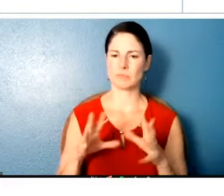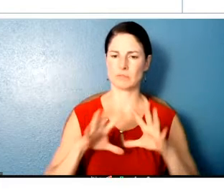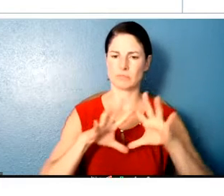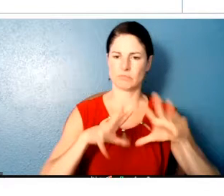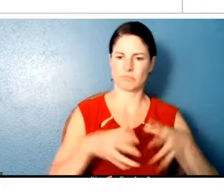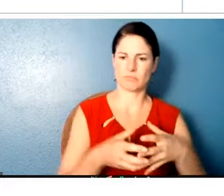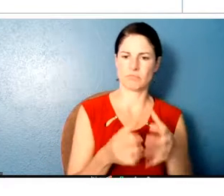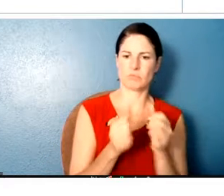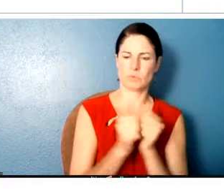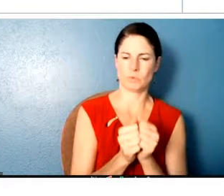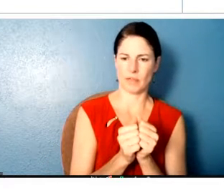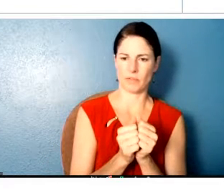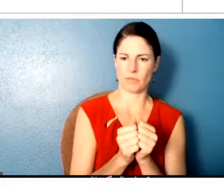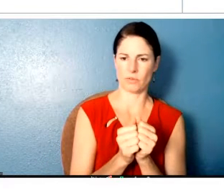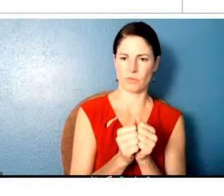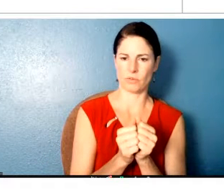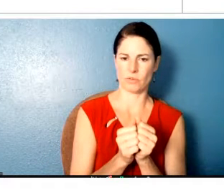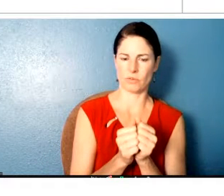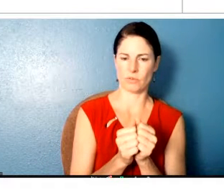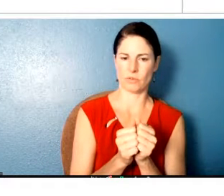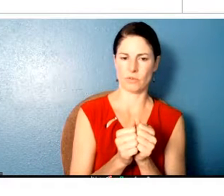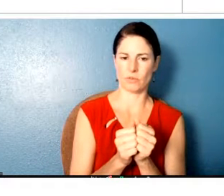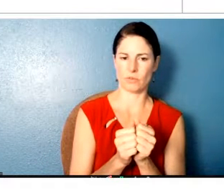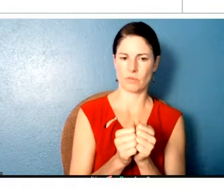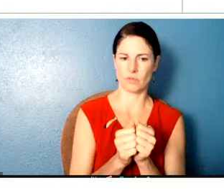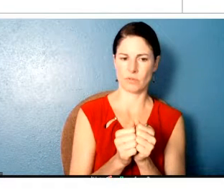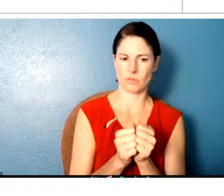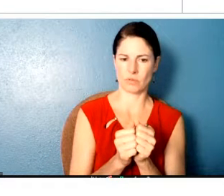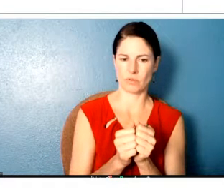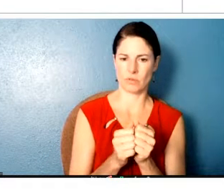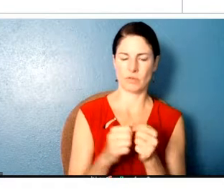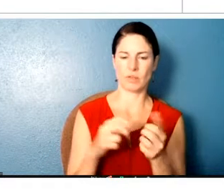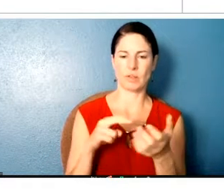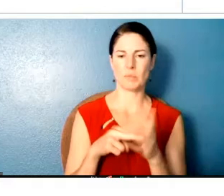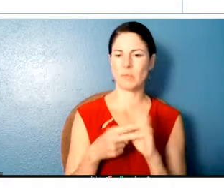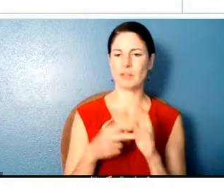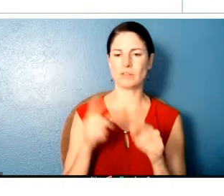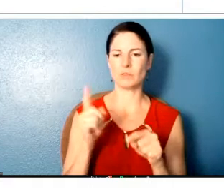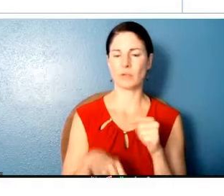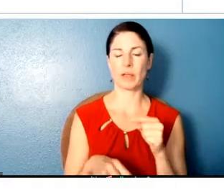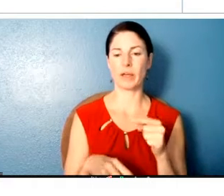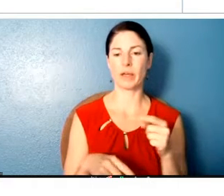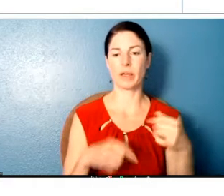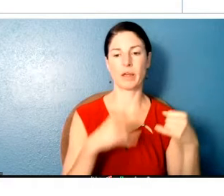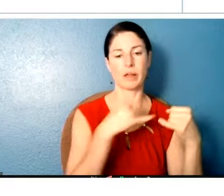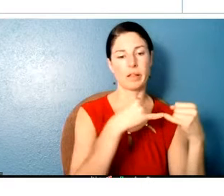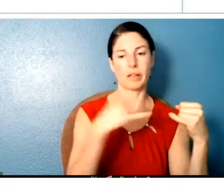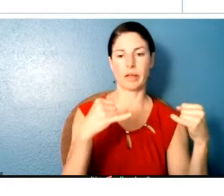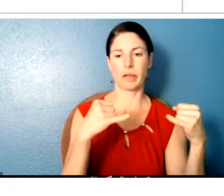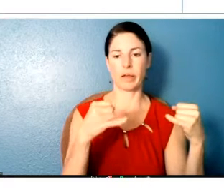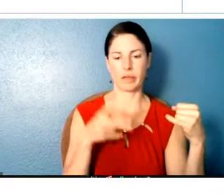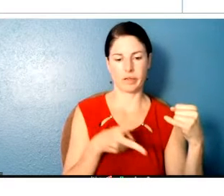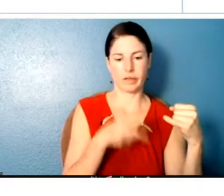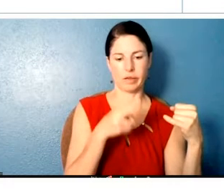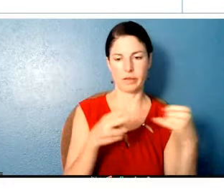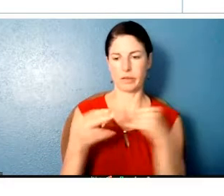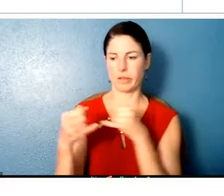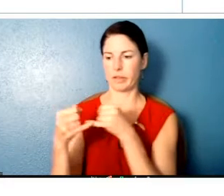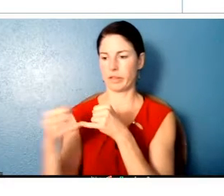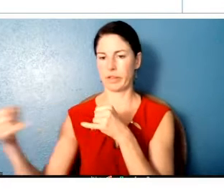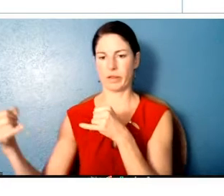Combined at one point and continued in some other part of the county, it has to be geographically contiguous.